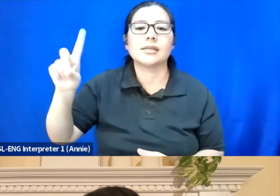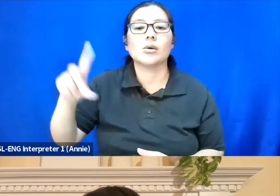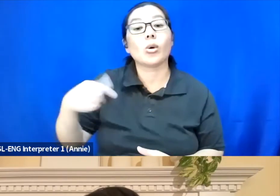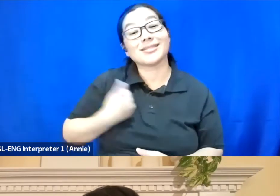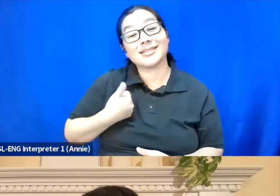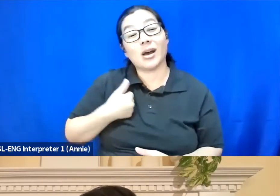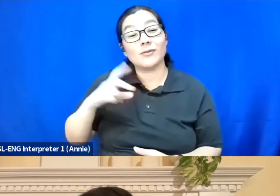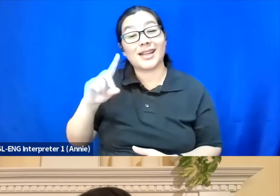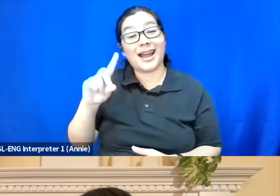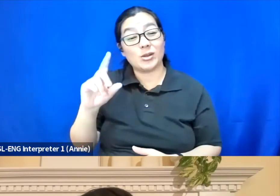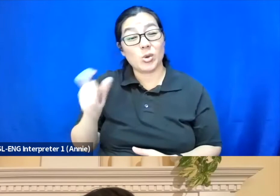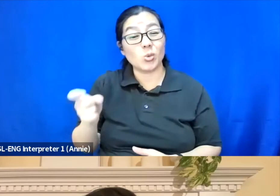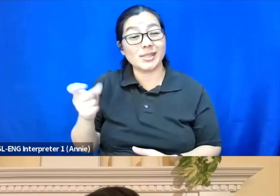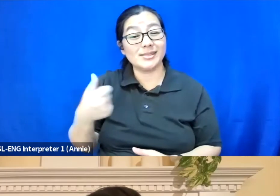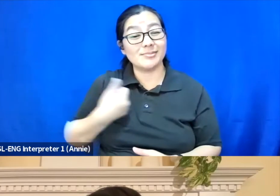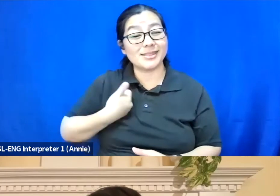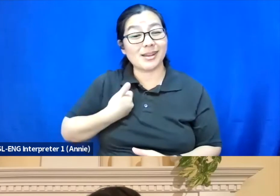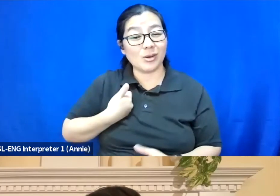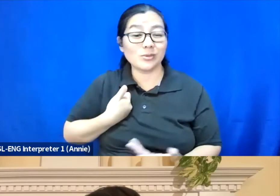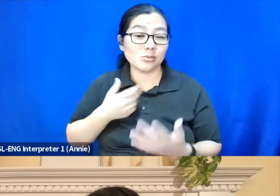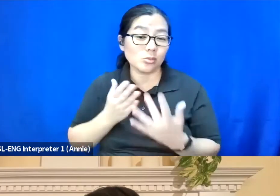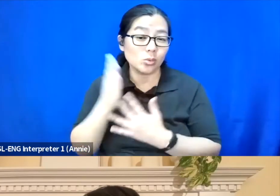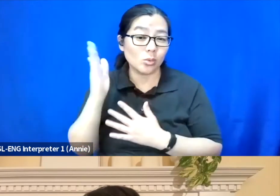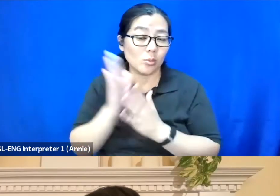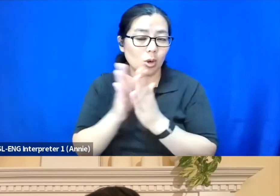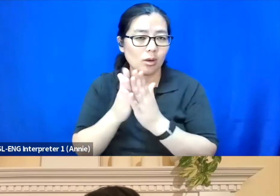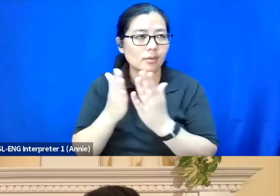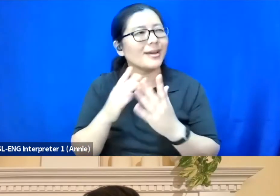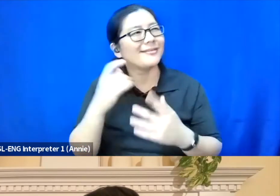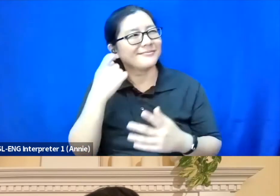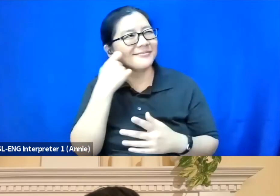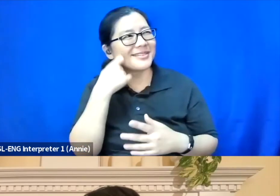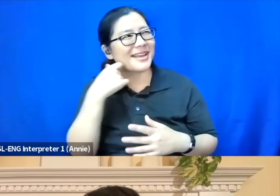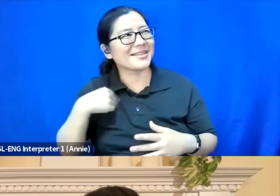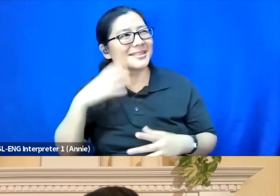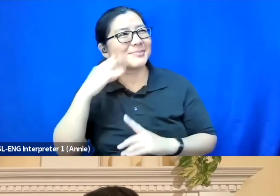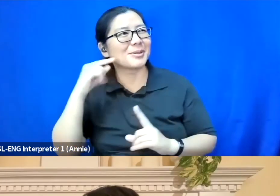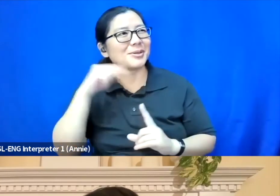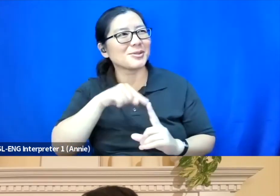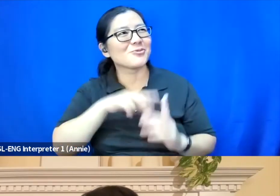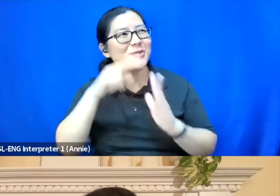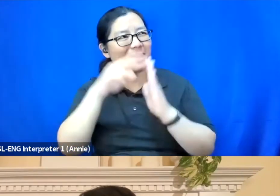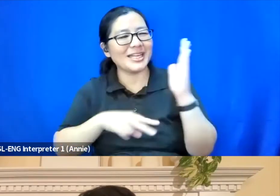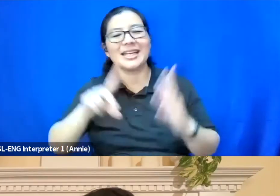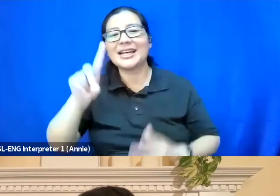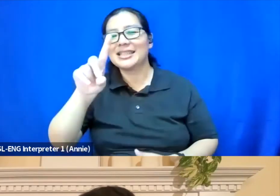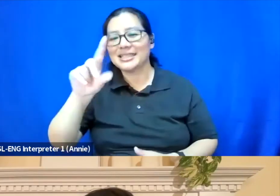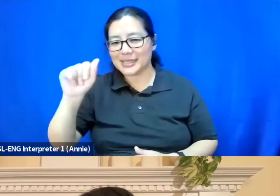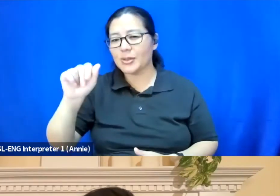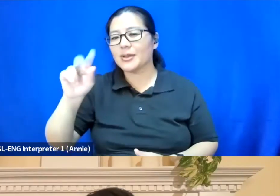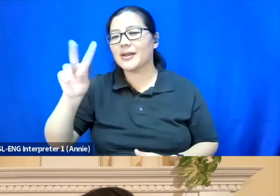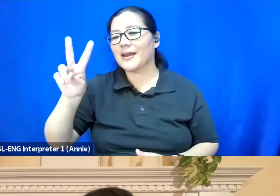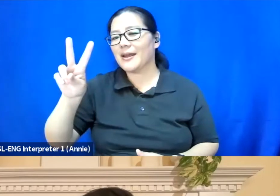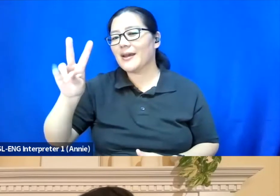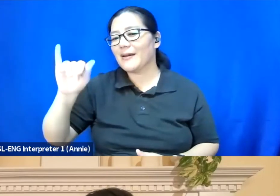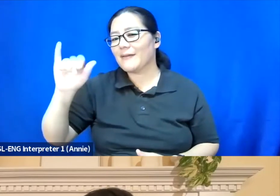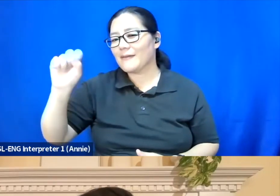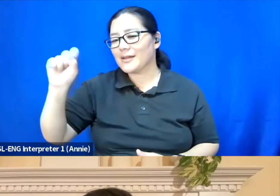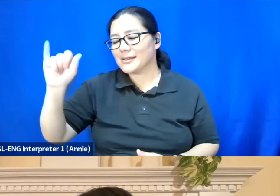And I never would have been able to do that and also join this larger community that I find